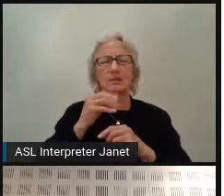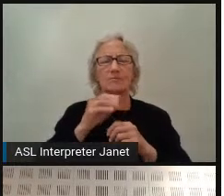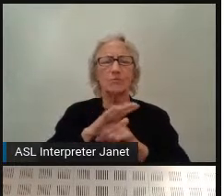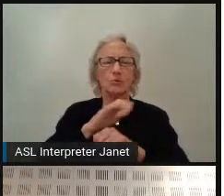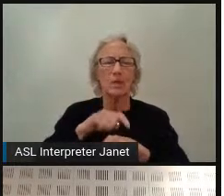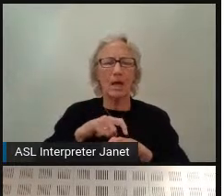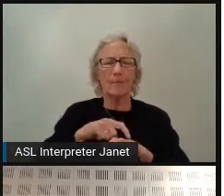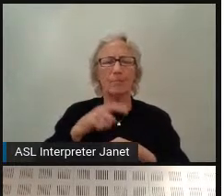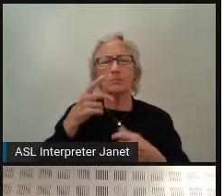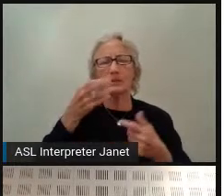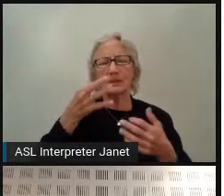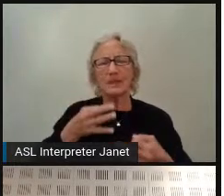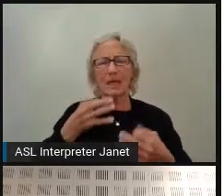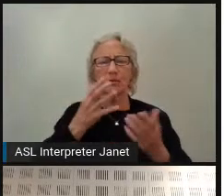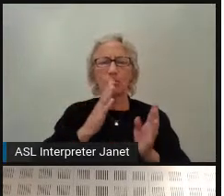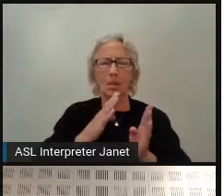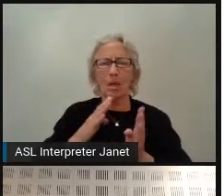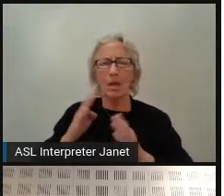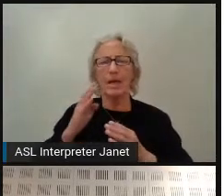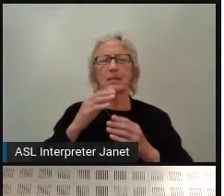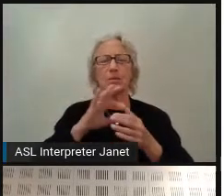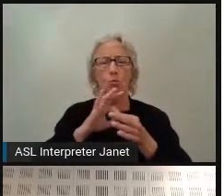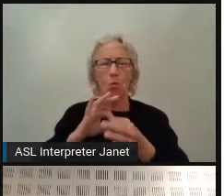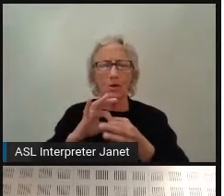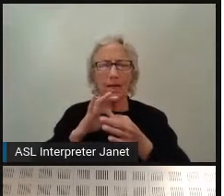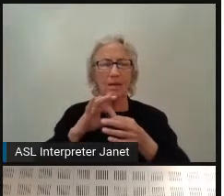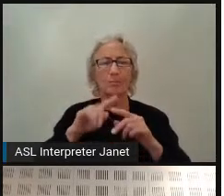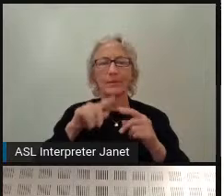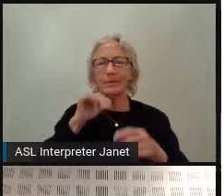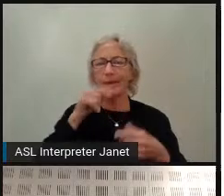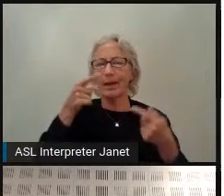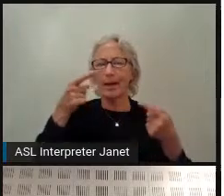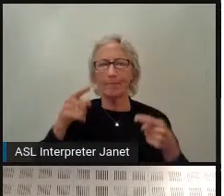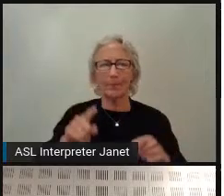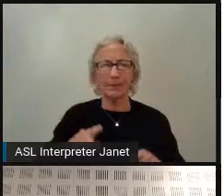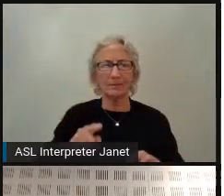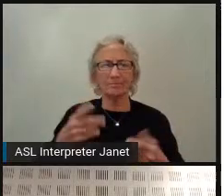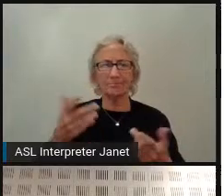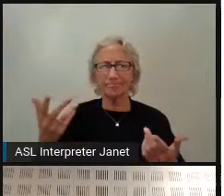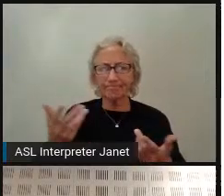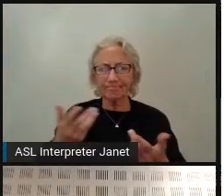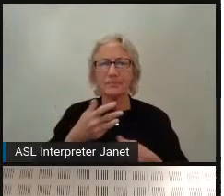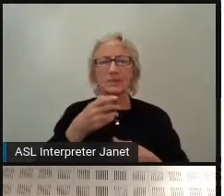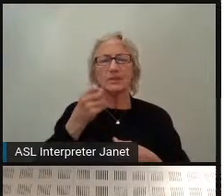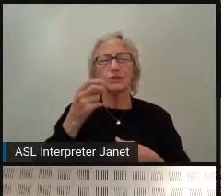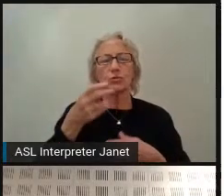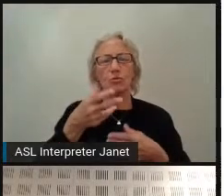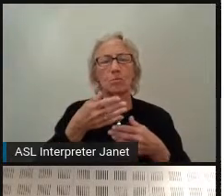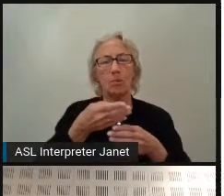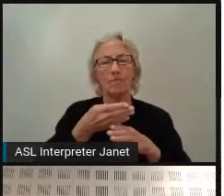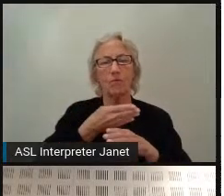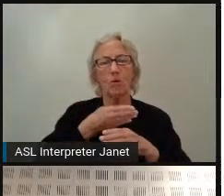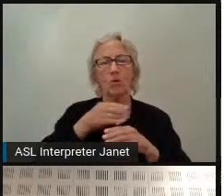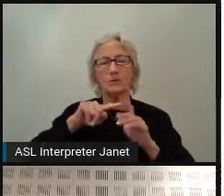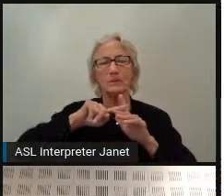company did not overcome with plant to have a year to do it , six months full-time.